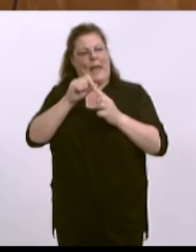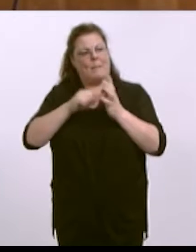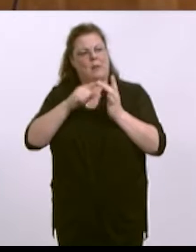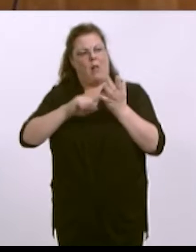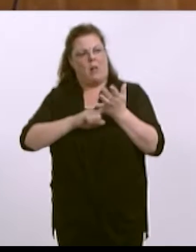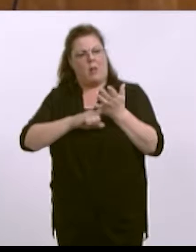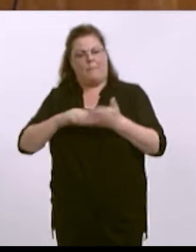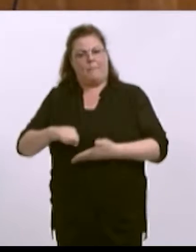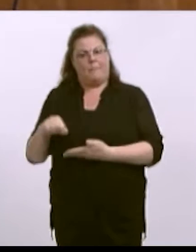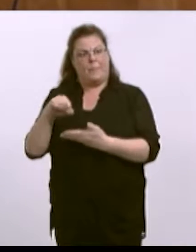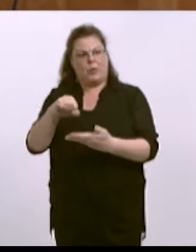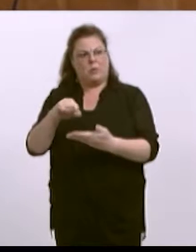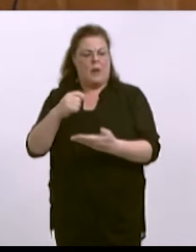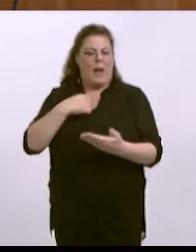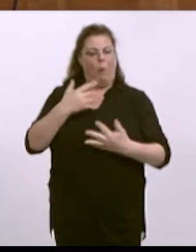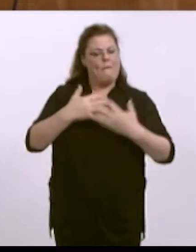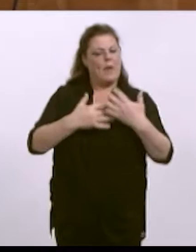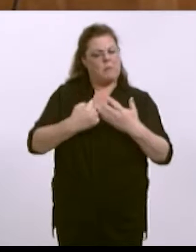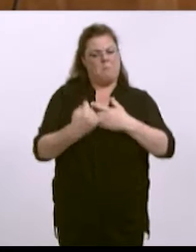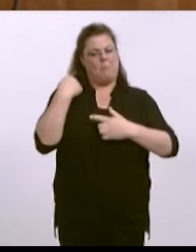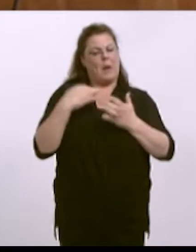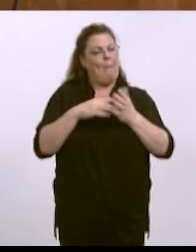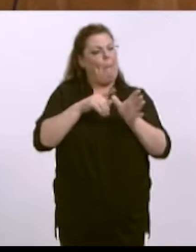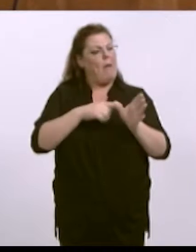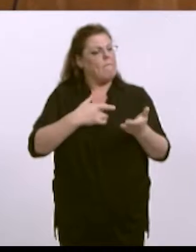content with the figures we provided back in May and that they will help us to deliver